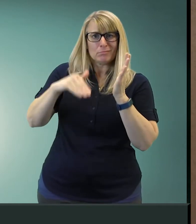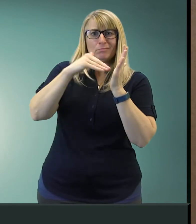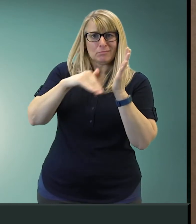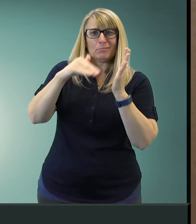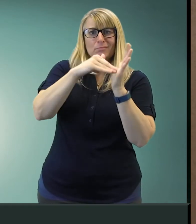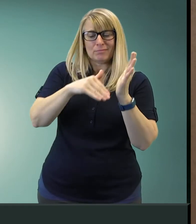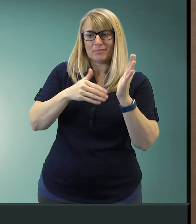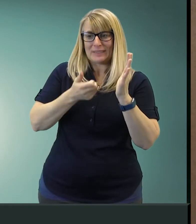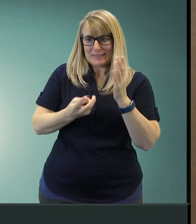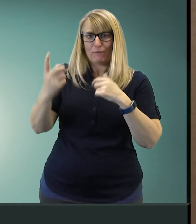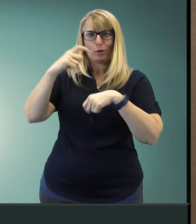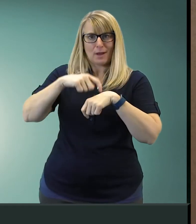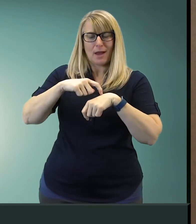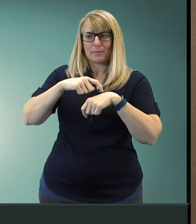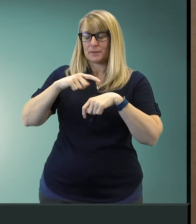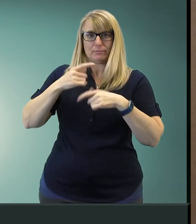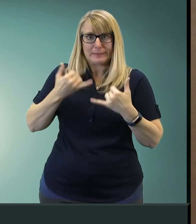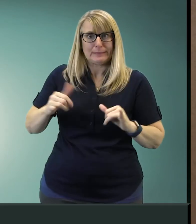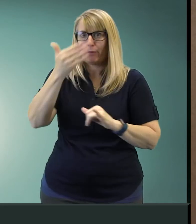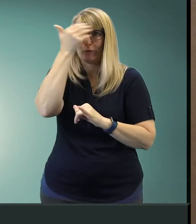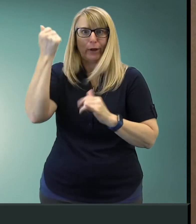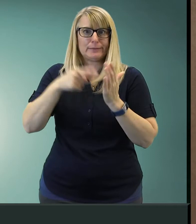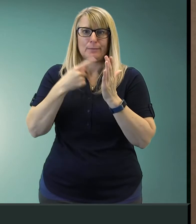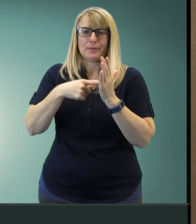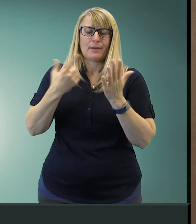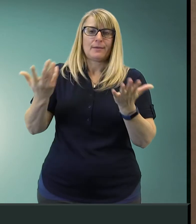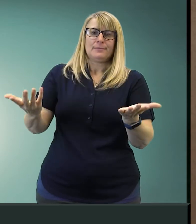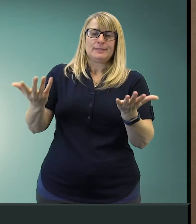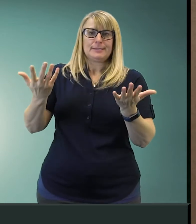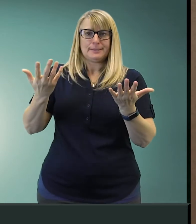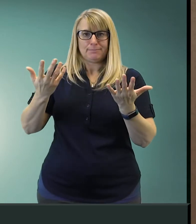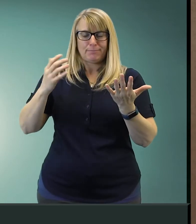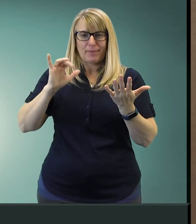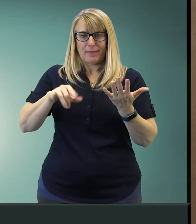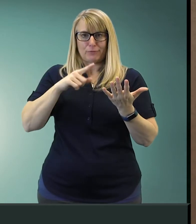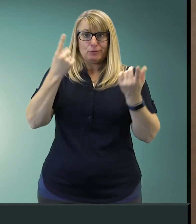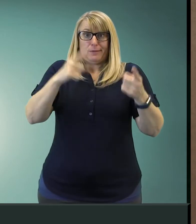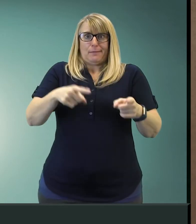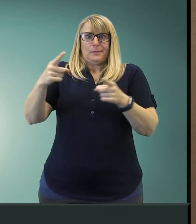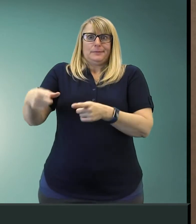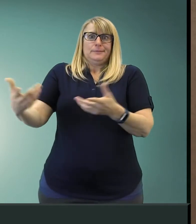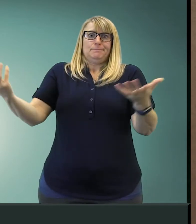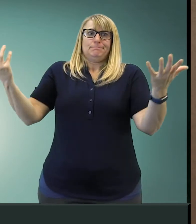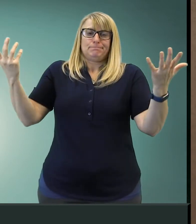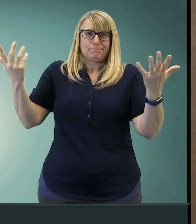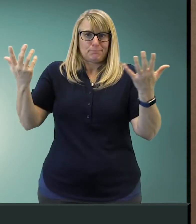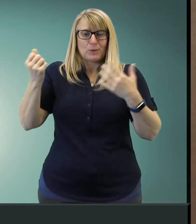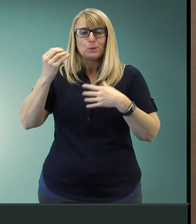how to do the same task, and I still forget. [Laugh] It's just one of those things that kind of happens.